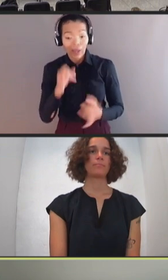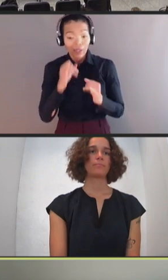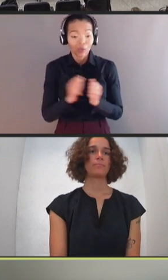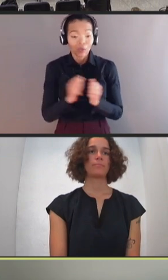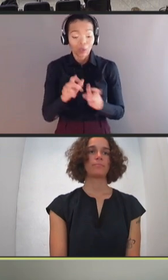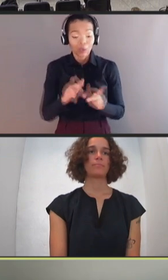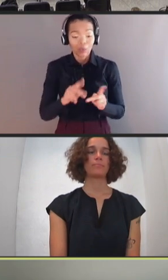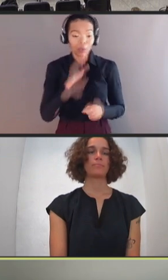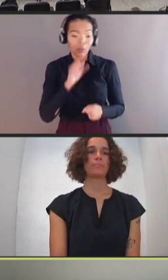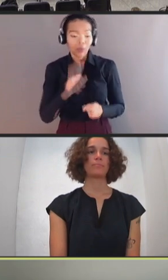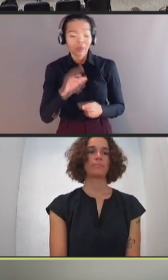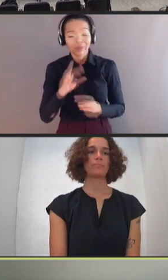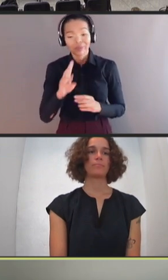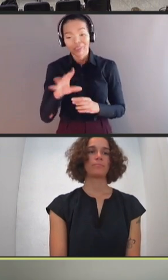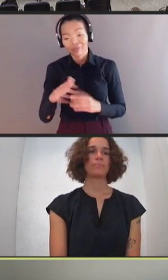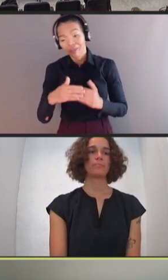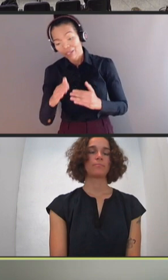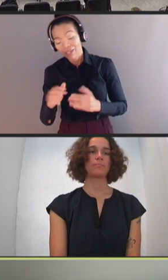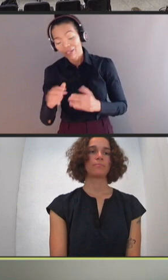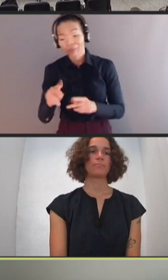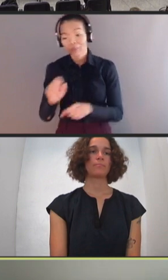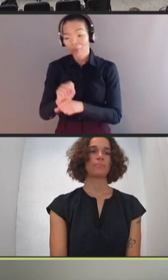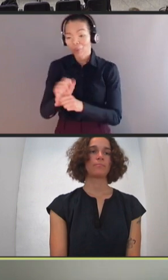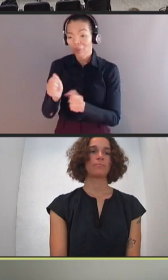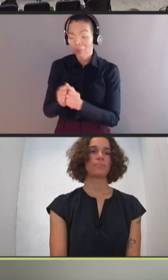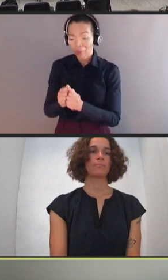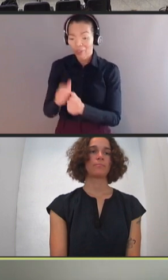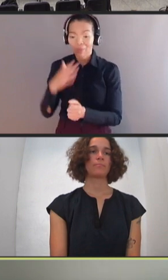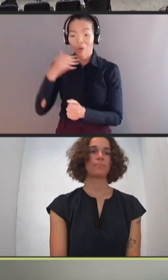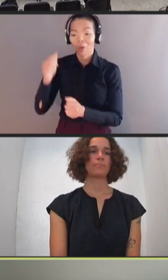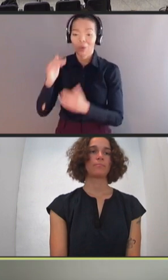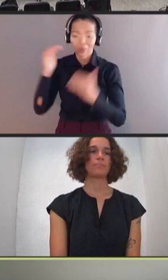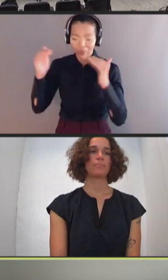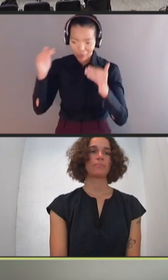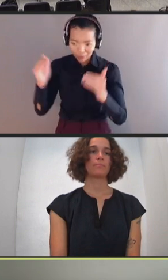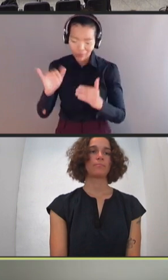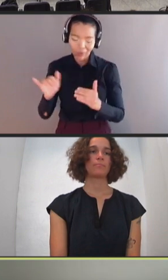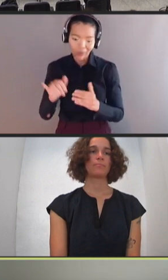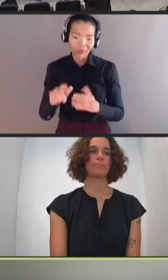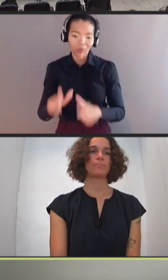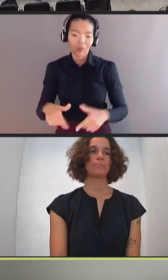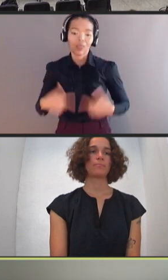providers who work with older adults, including older adults in long term care facilities.